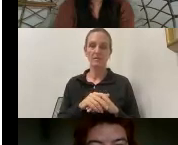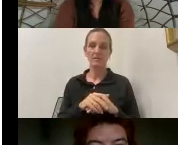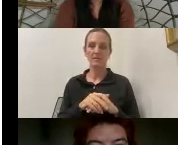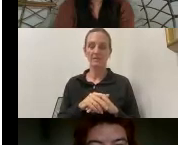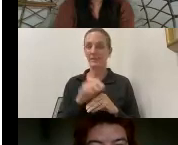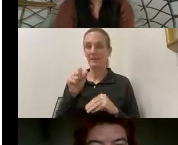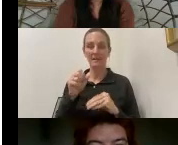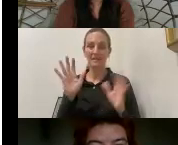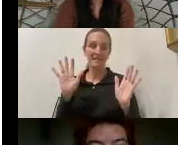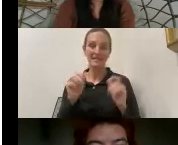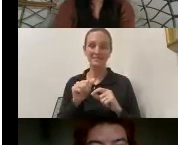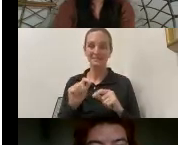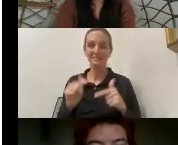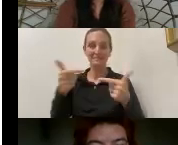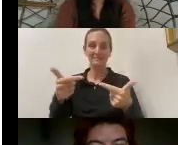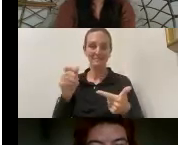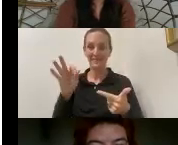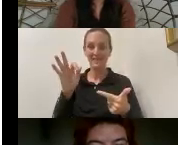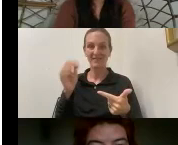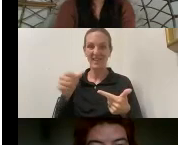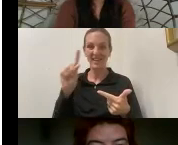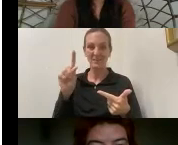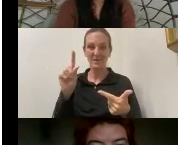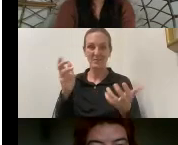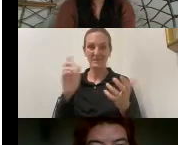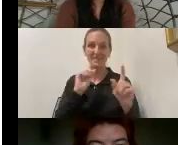to if anyone else would like to answer.